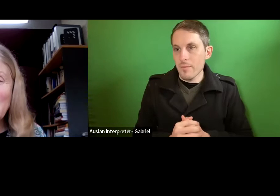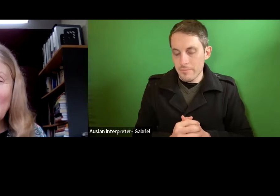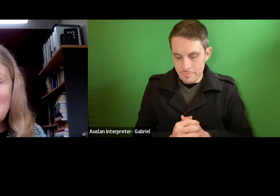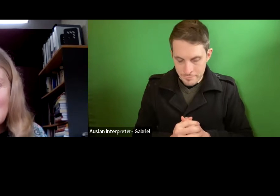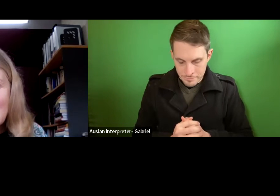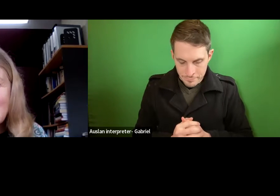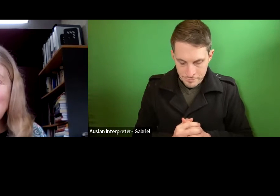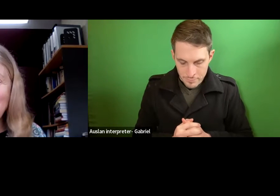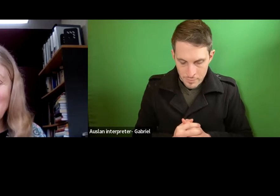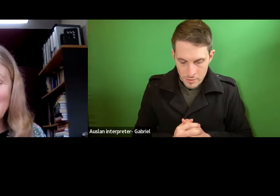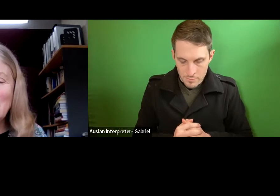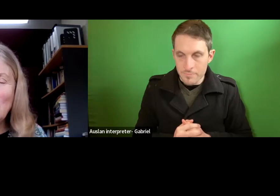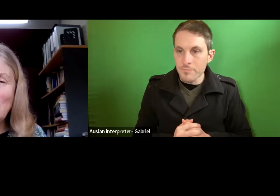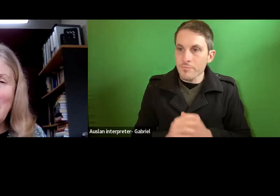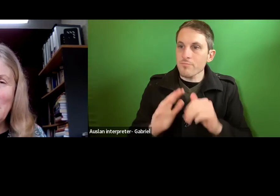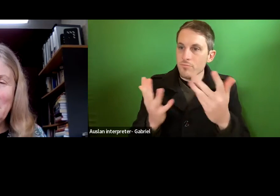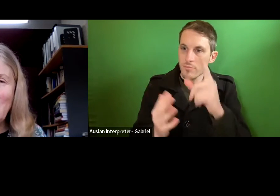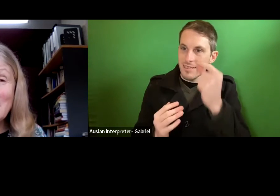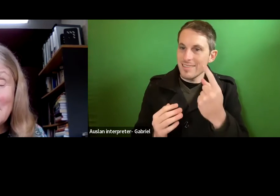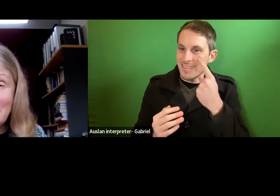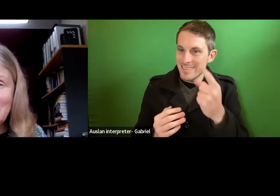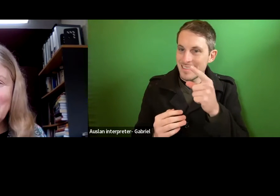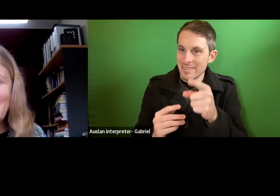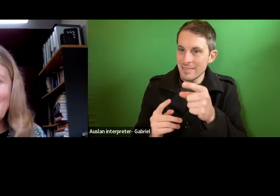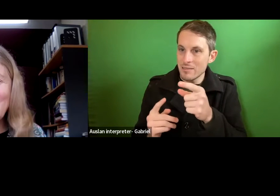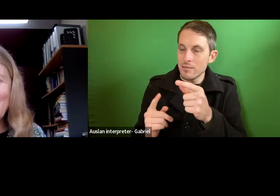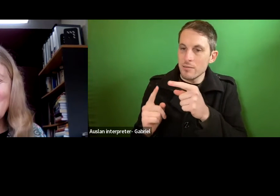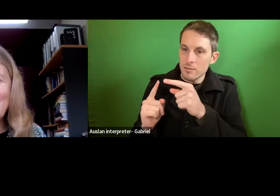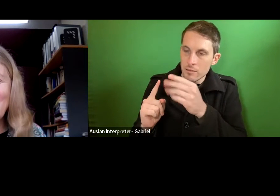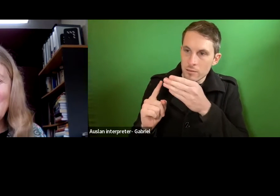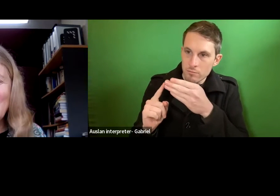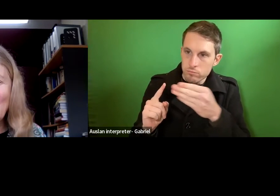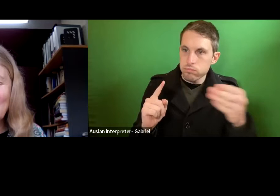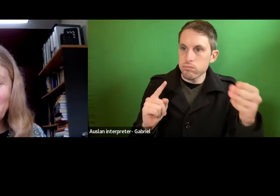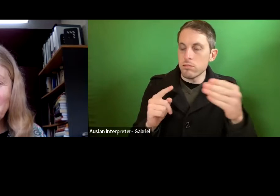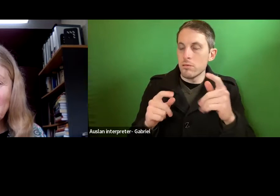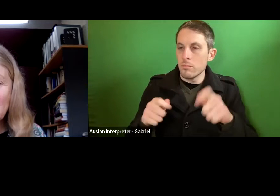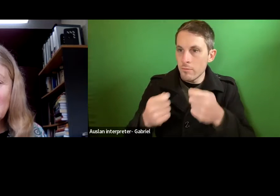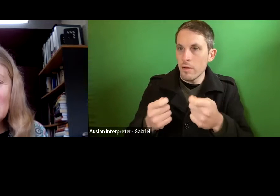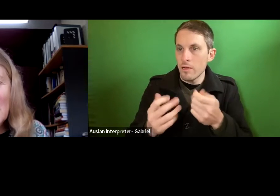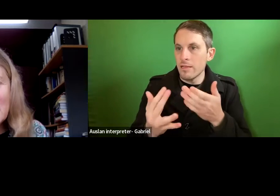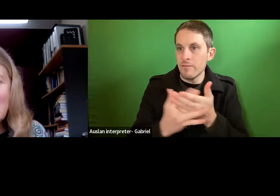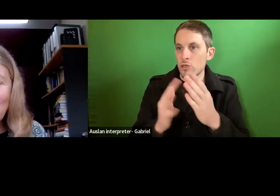So we see this kind of continuum happening ideally in a response to intervention model. And again,